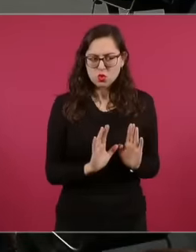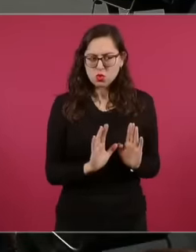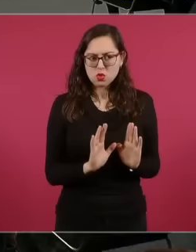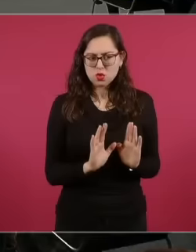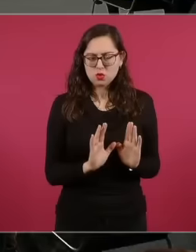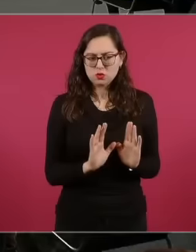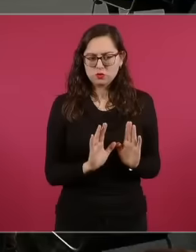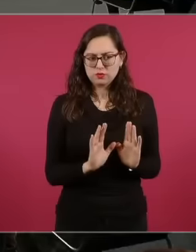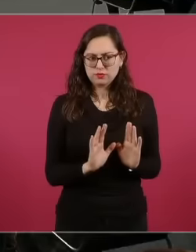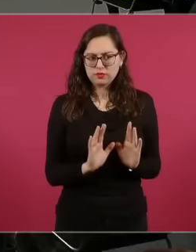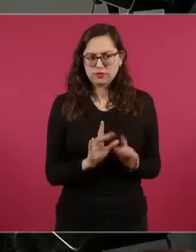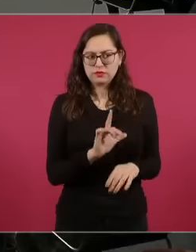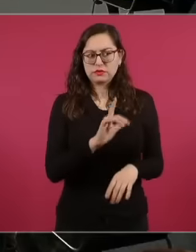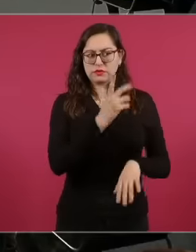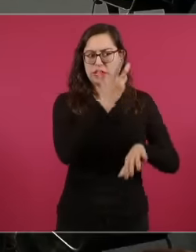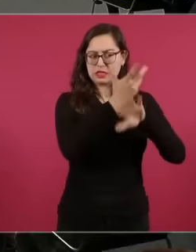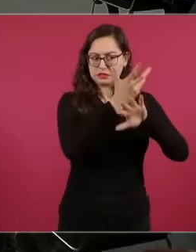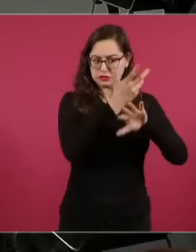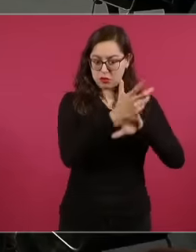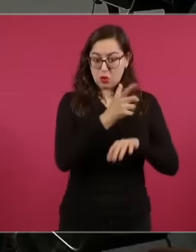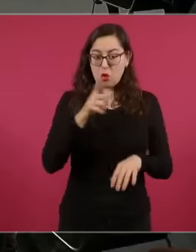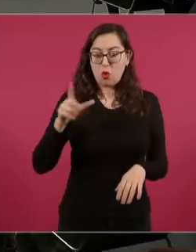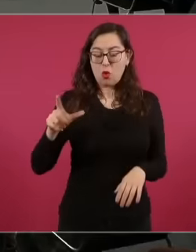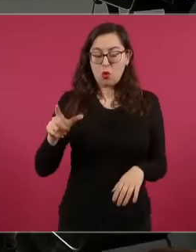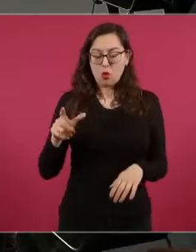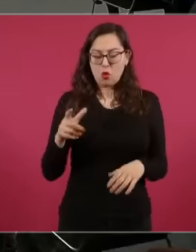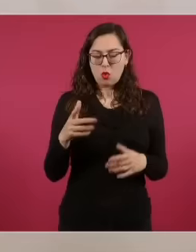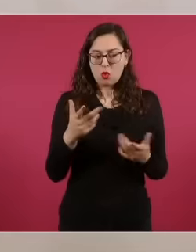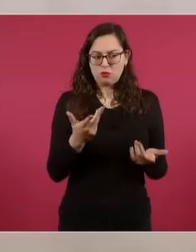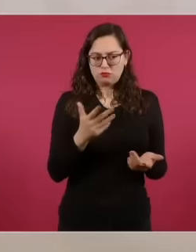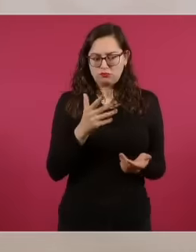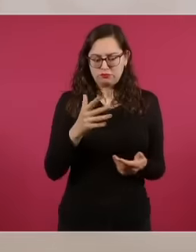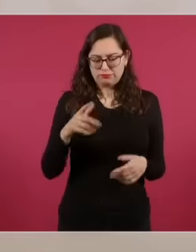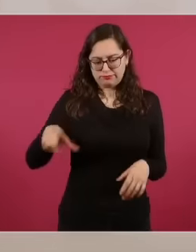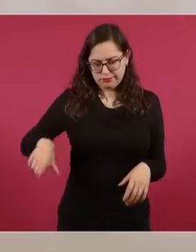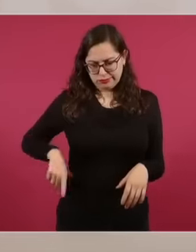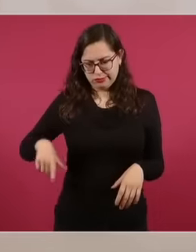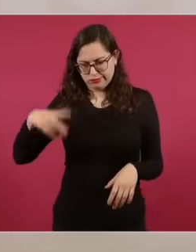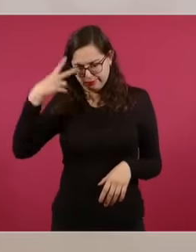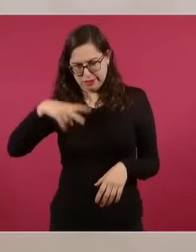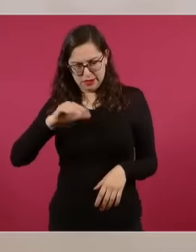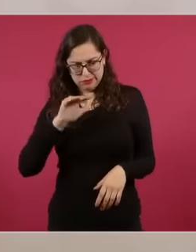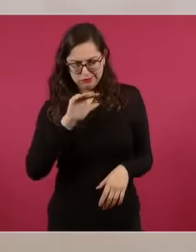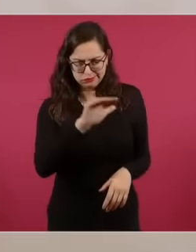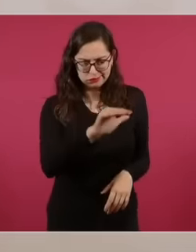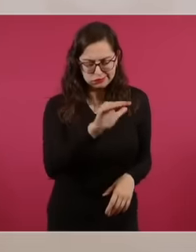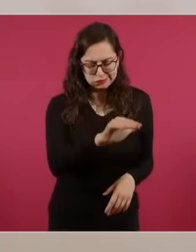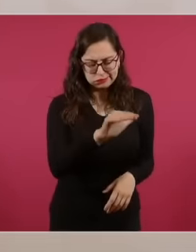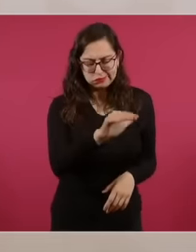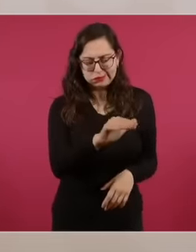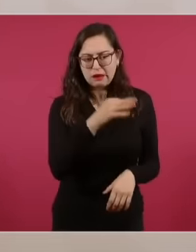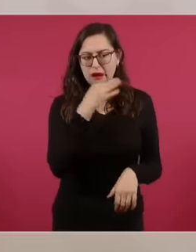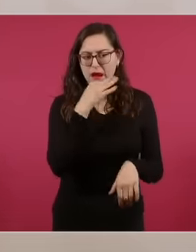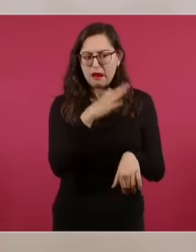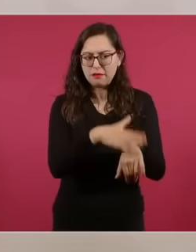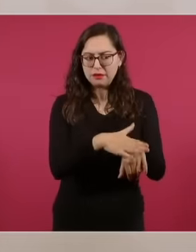the Government of the United Mexican States allows itself to highlight that the objective The main